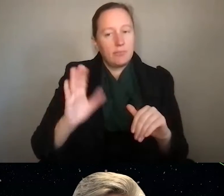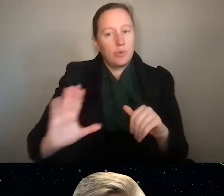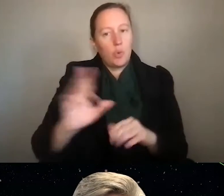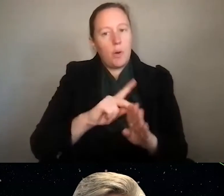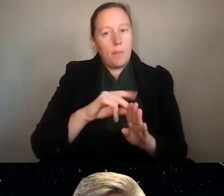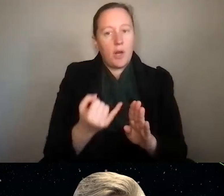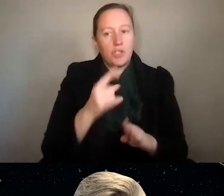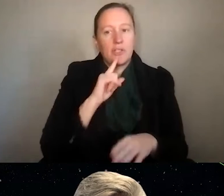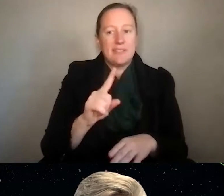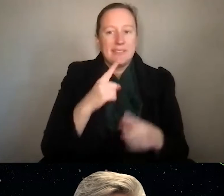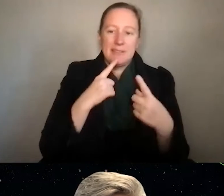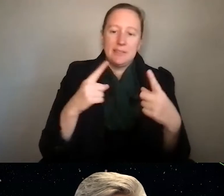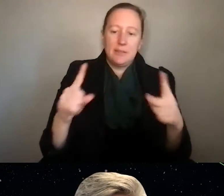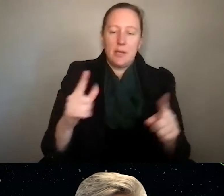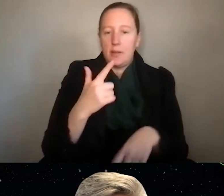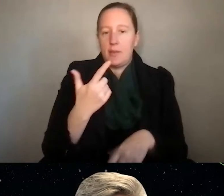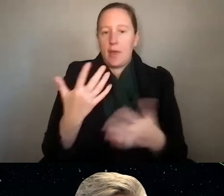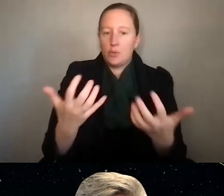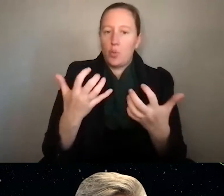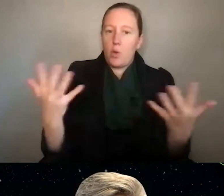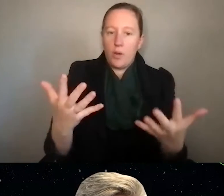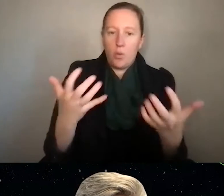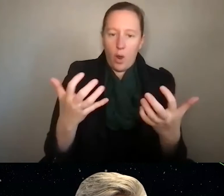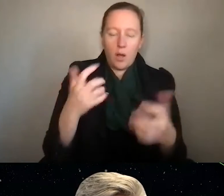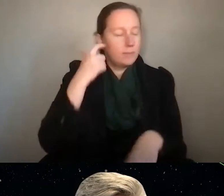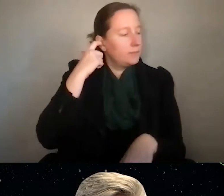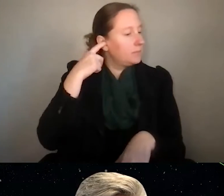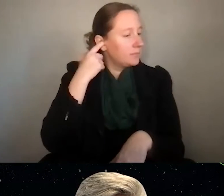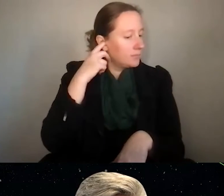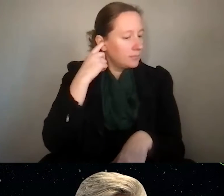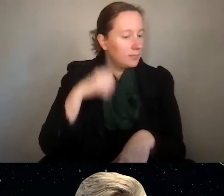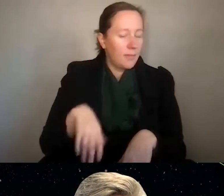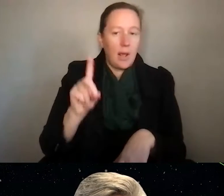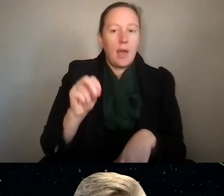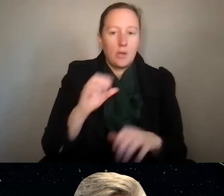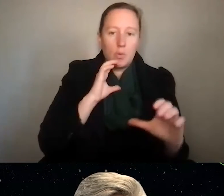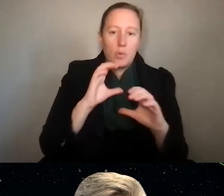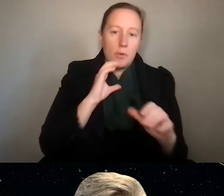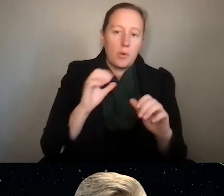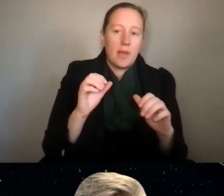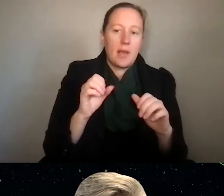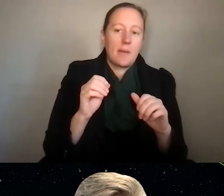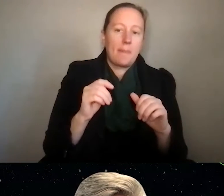it's what we want that your project be successful. As you communicate that in